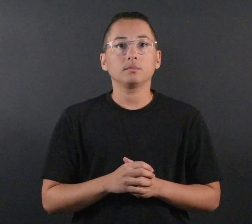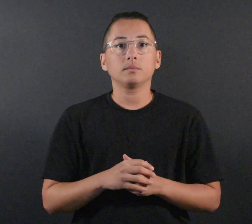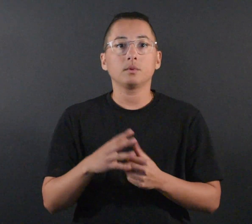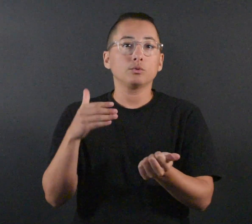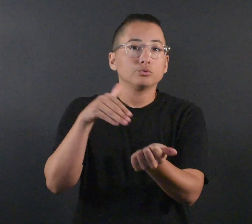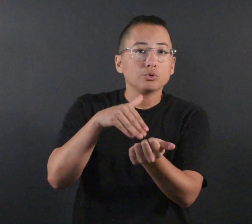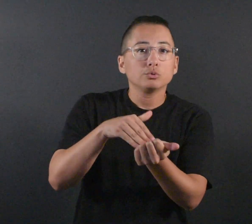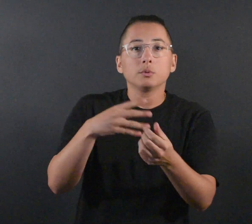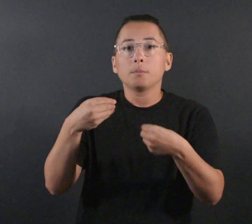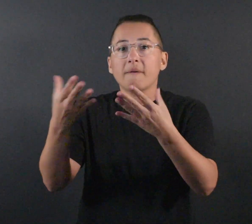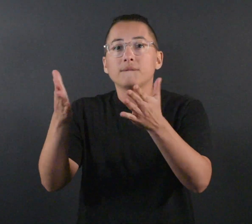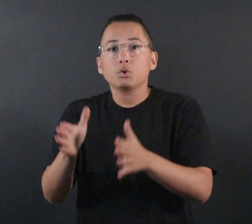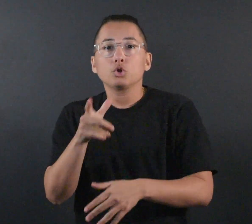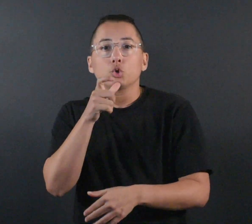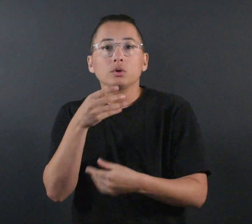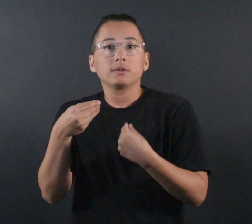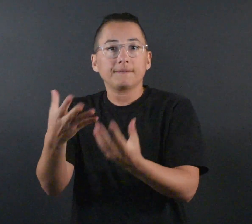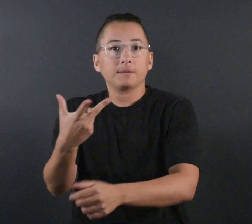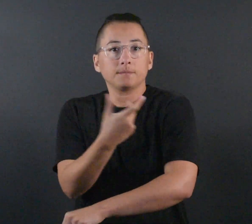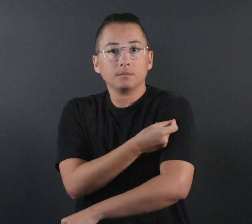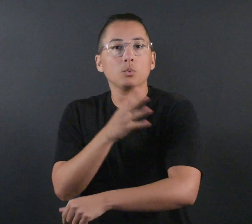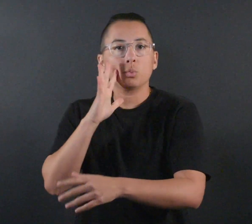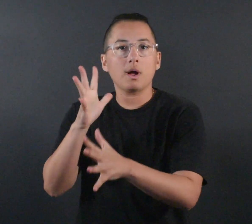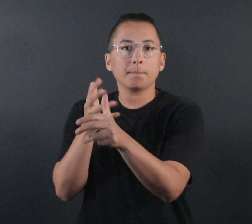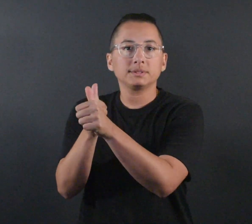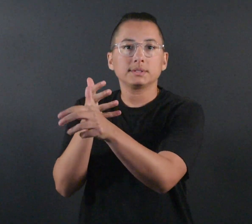Providers will update their information as appointments are available.